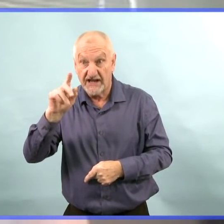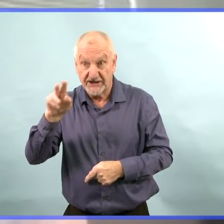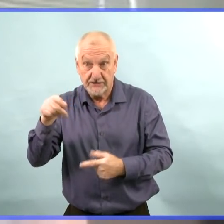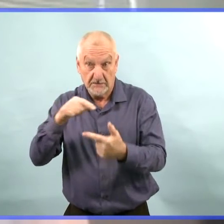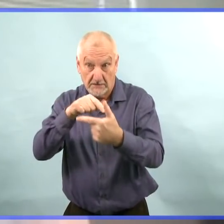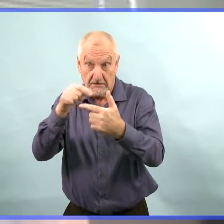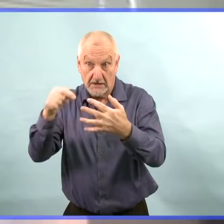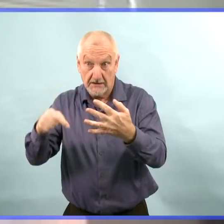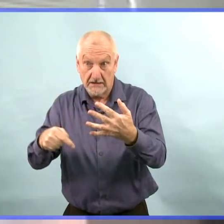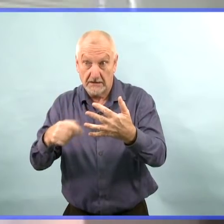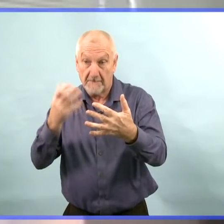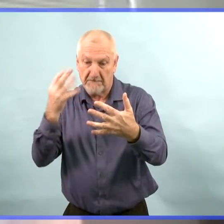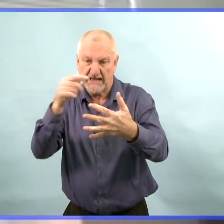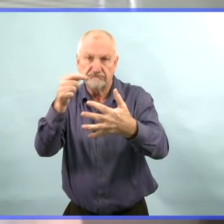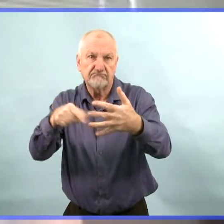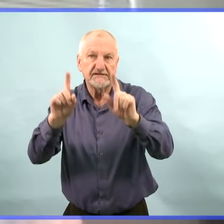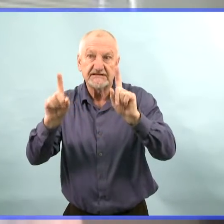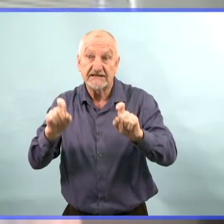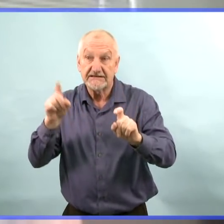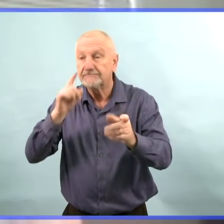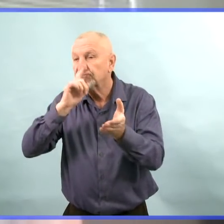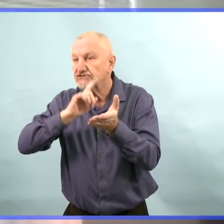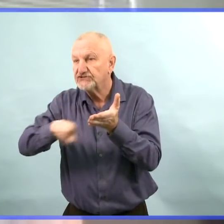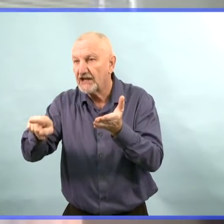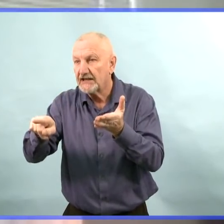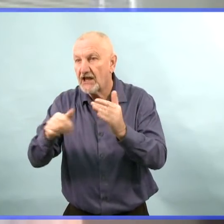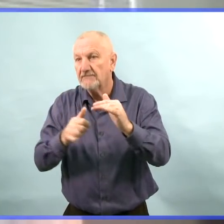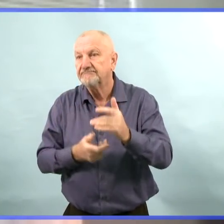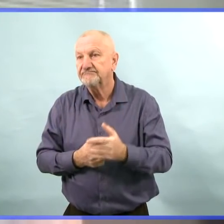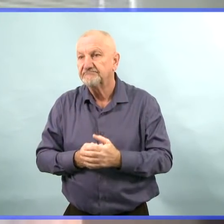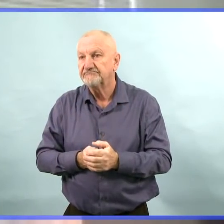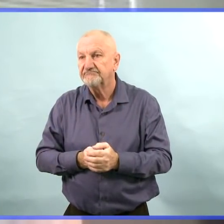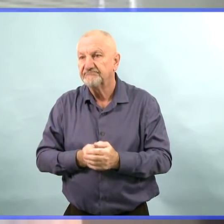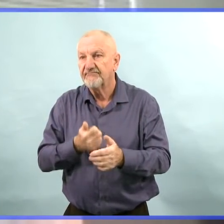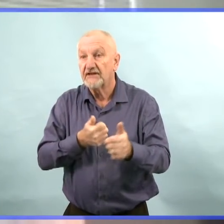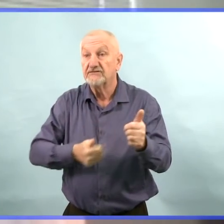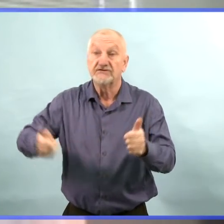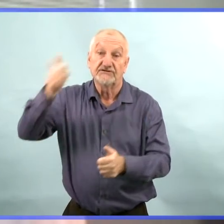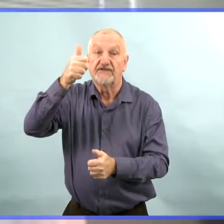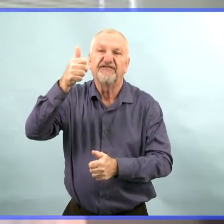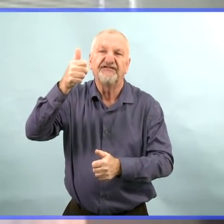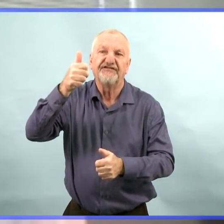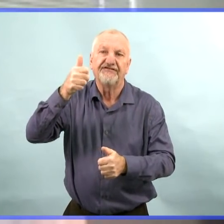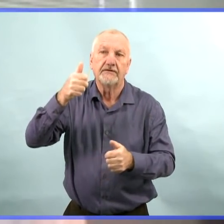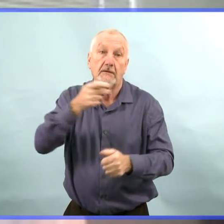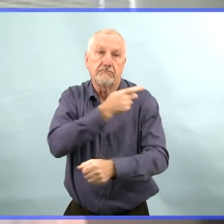the chief provincial public health officer all other public health orders and guidance are